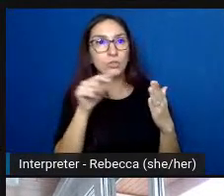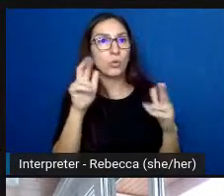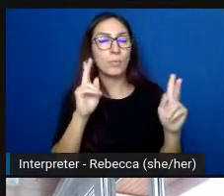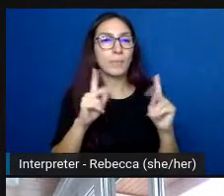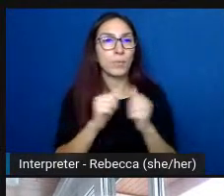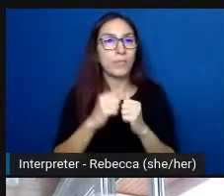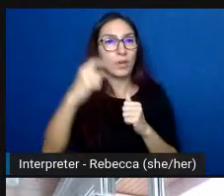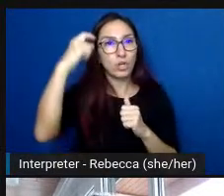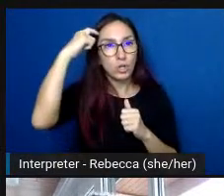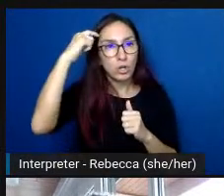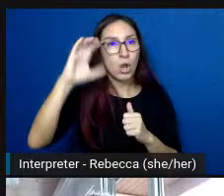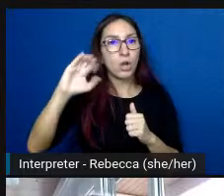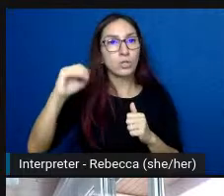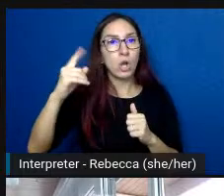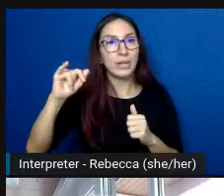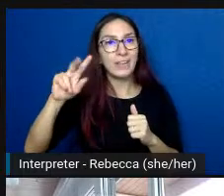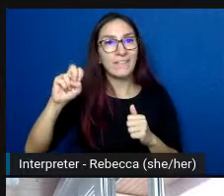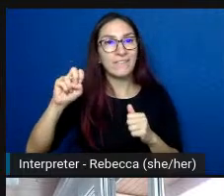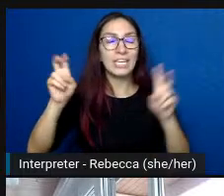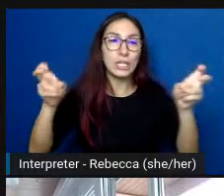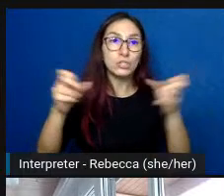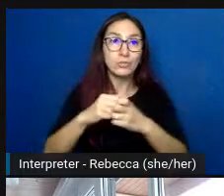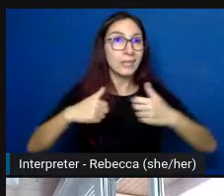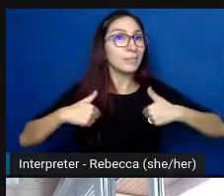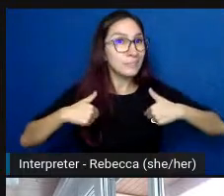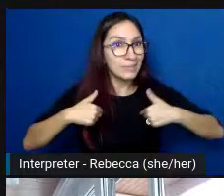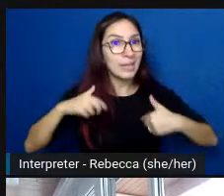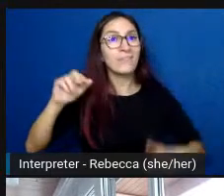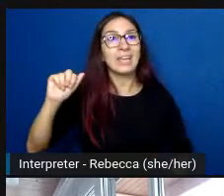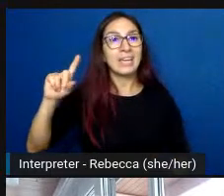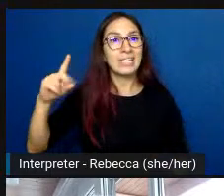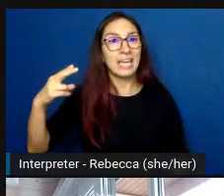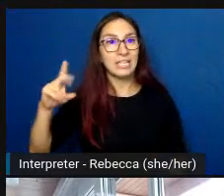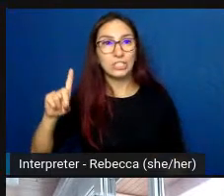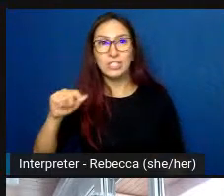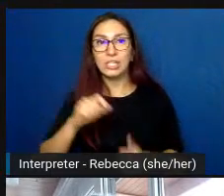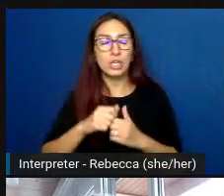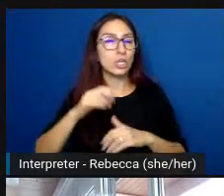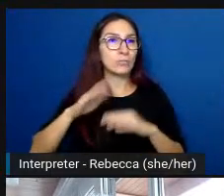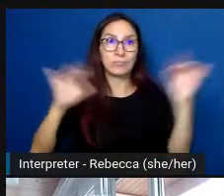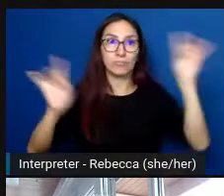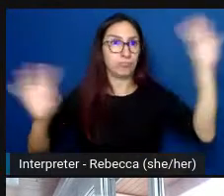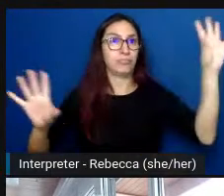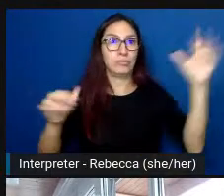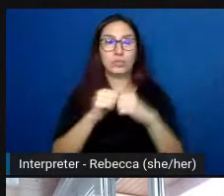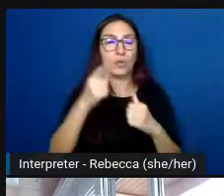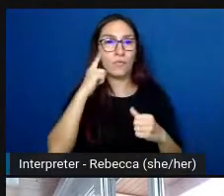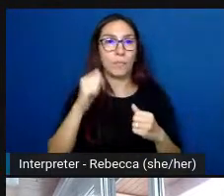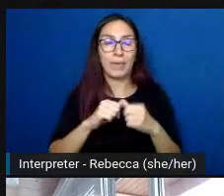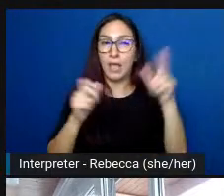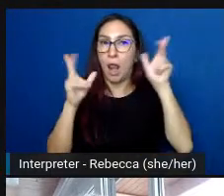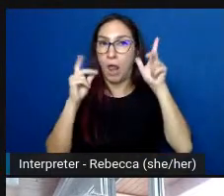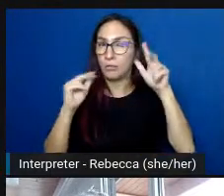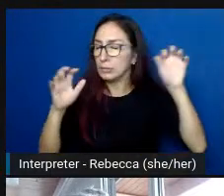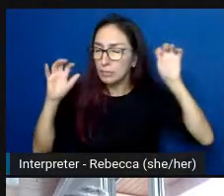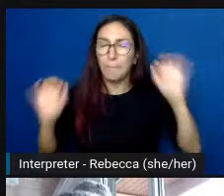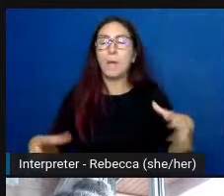So this is horrific for people who can see and four people using screen readers and four people with cognitive issues like I do. I am ADHD on